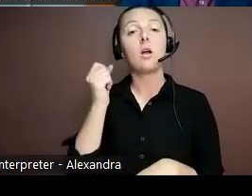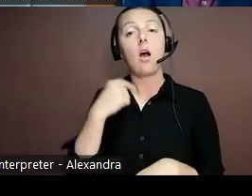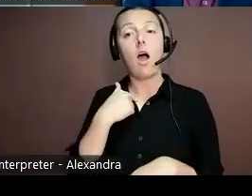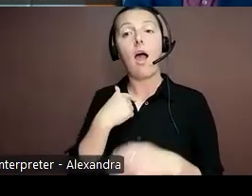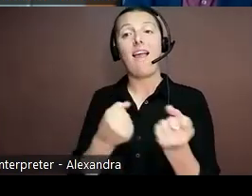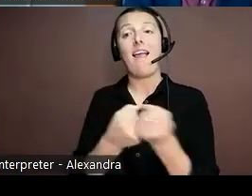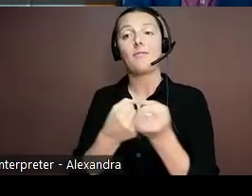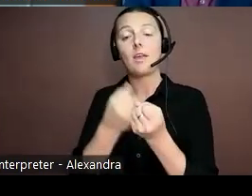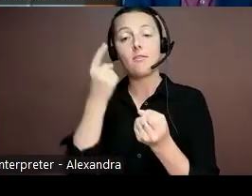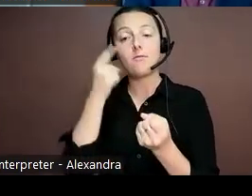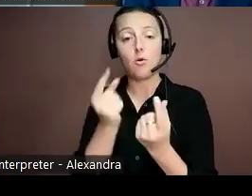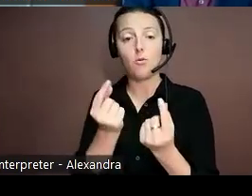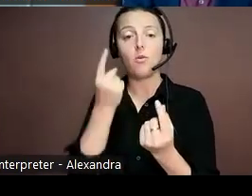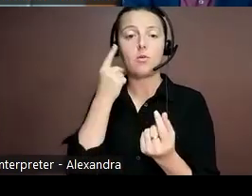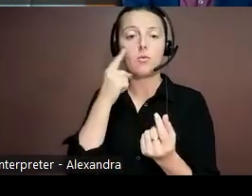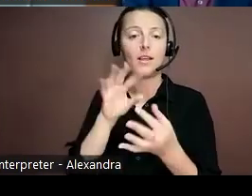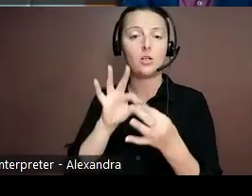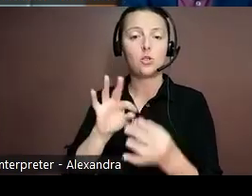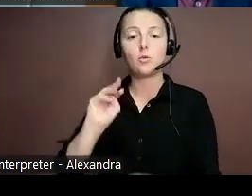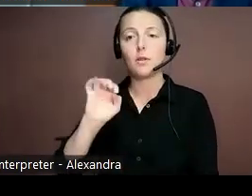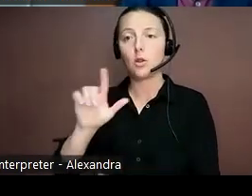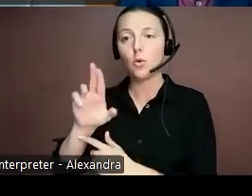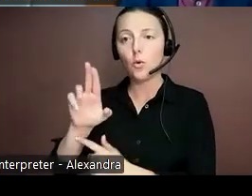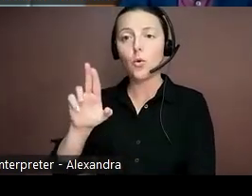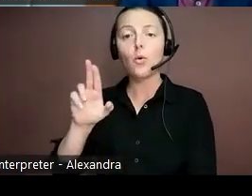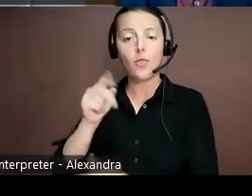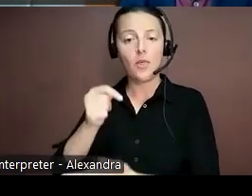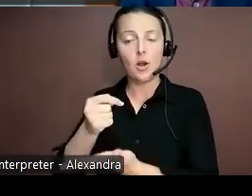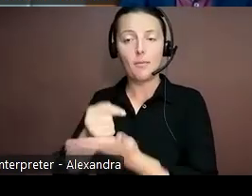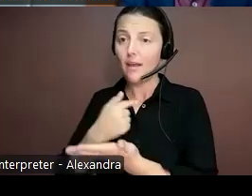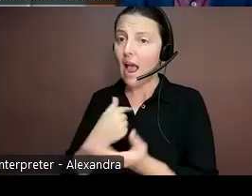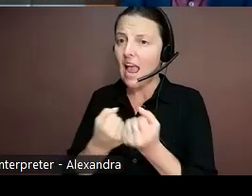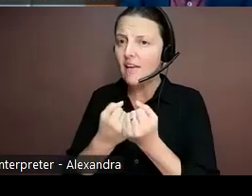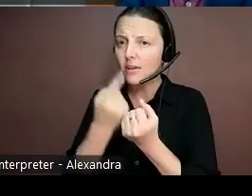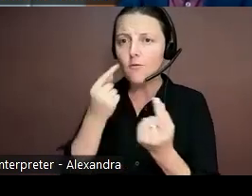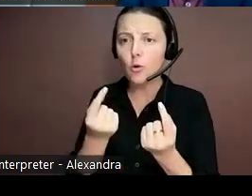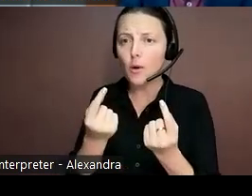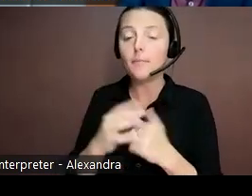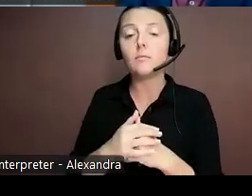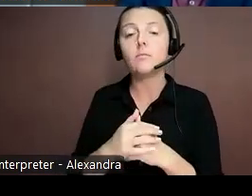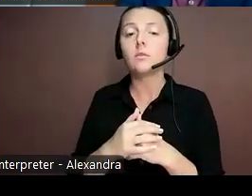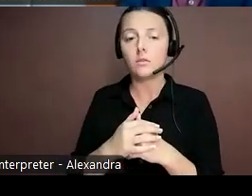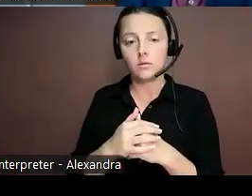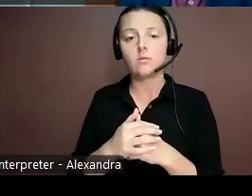therapy you know um you know includes sort of leveraging early interventions you know how do